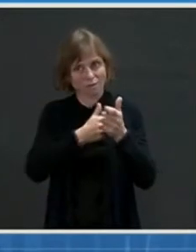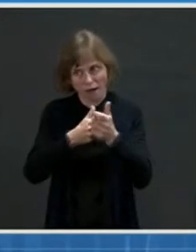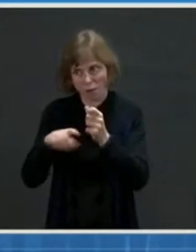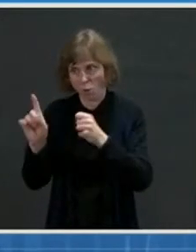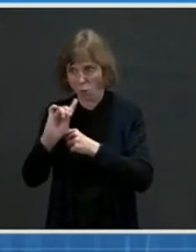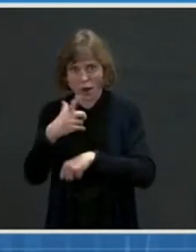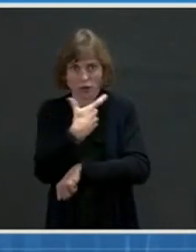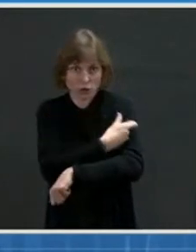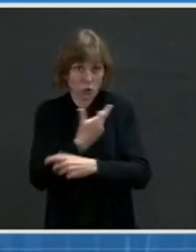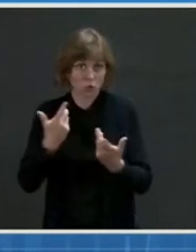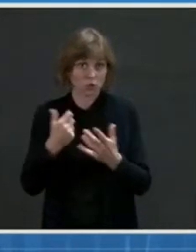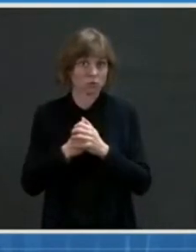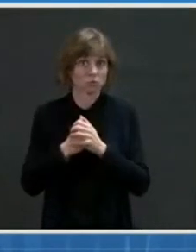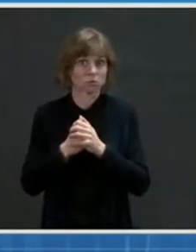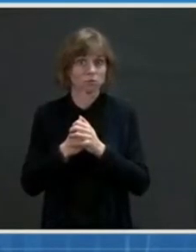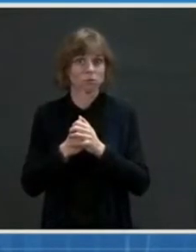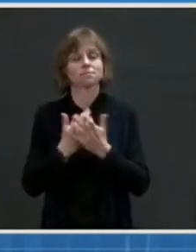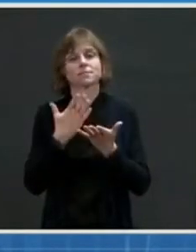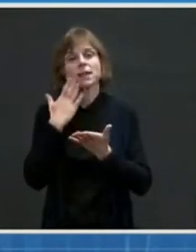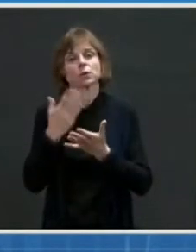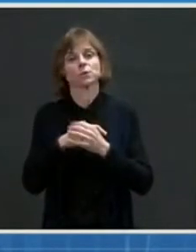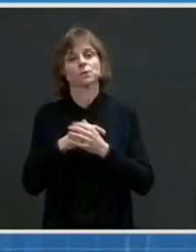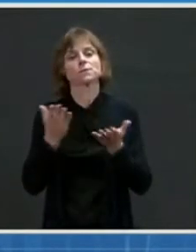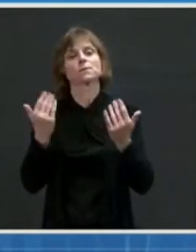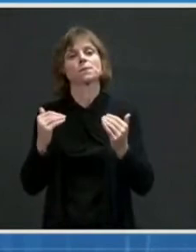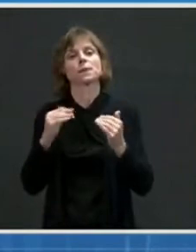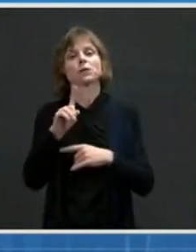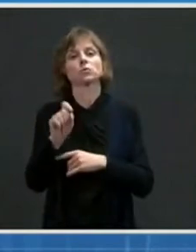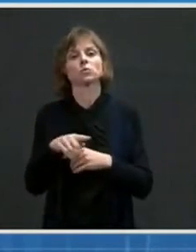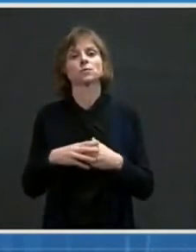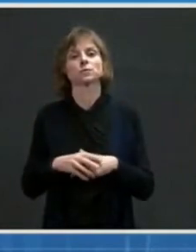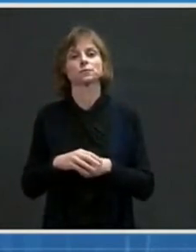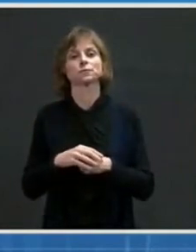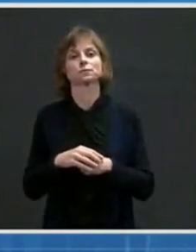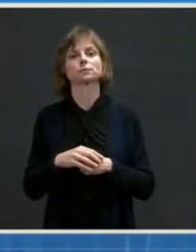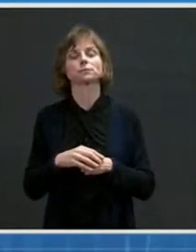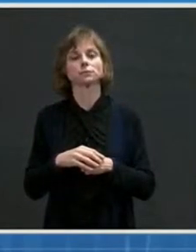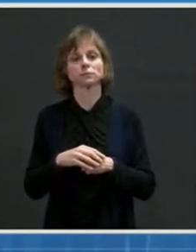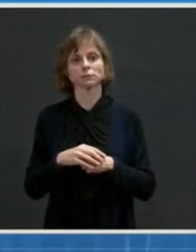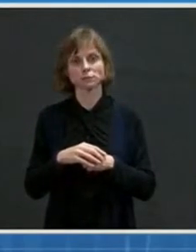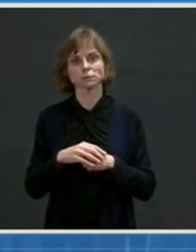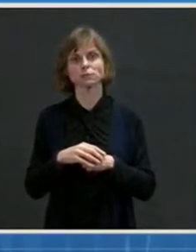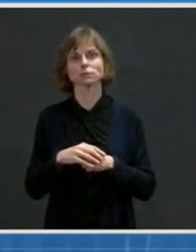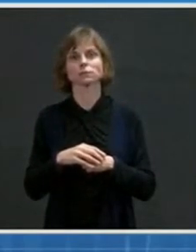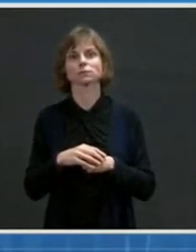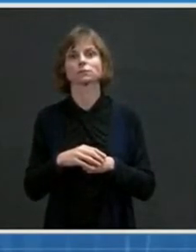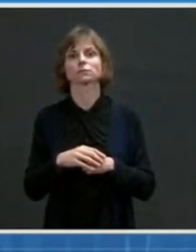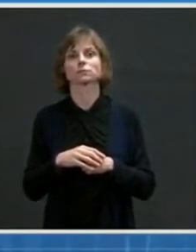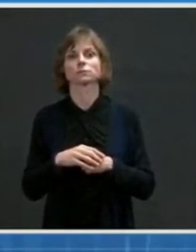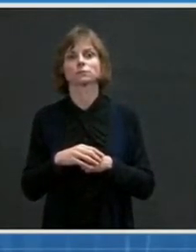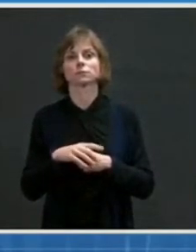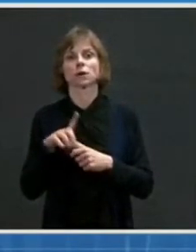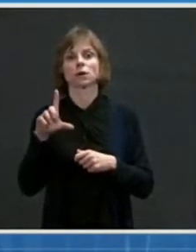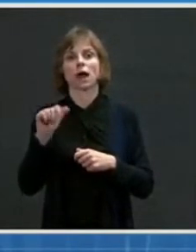SURE WE COULD FOLLOW ALL THE PATHS WHERE ALL THE DOSES WERE. WE DID JUST AS YOU COMMENT. THANK YOU.